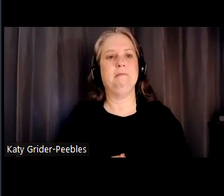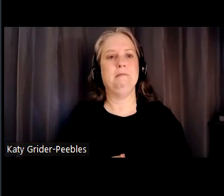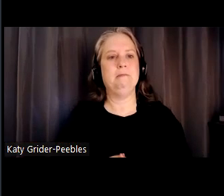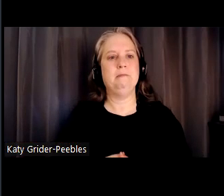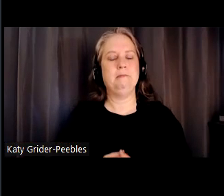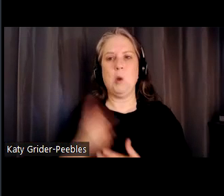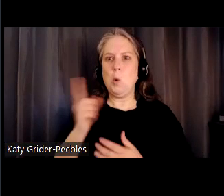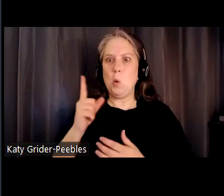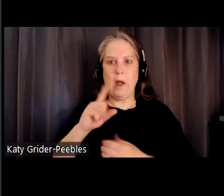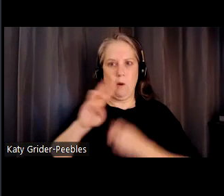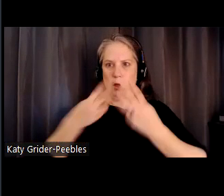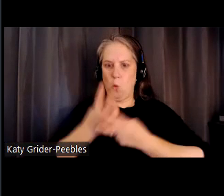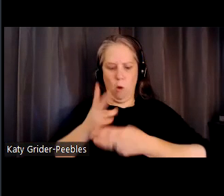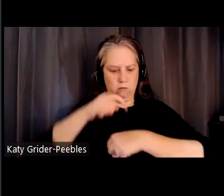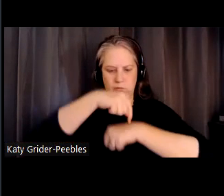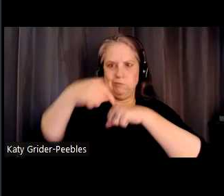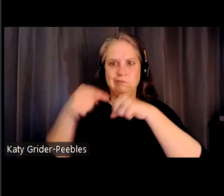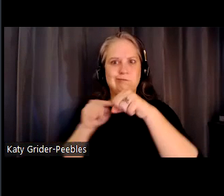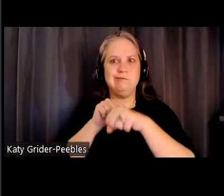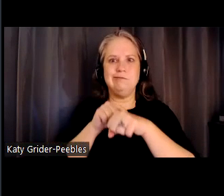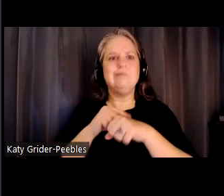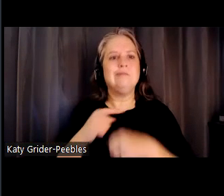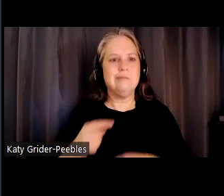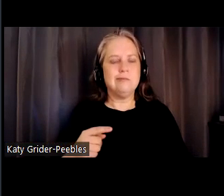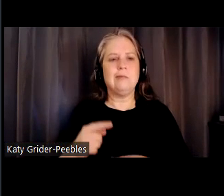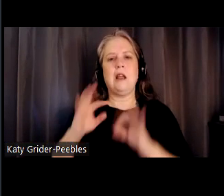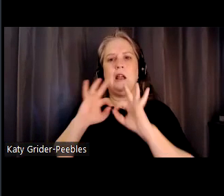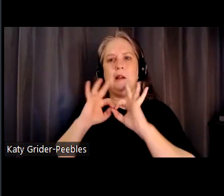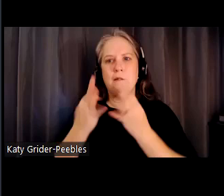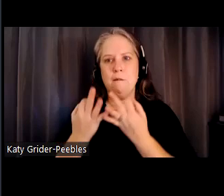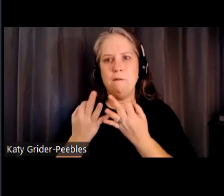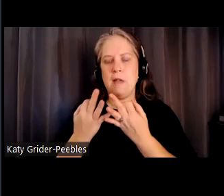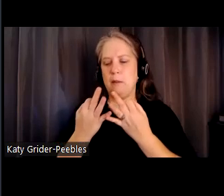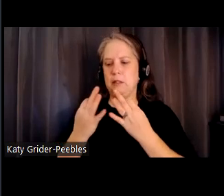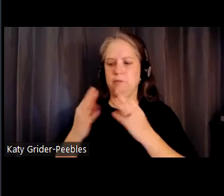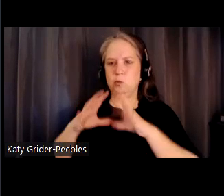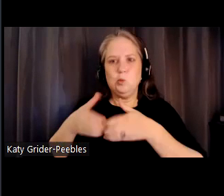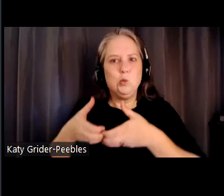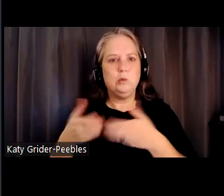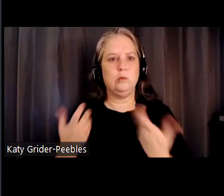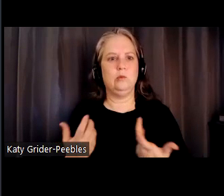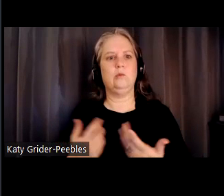location, family status, organizational things.